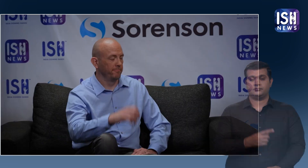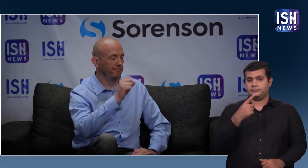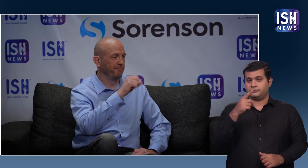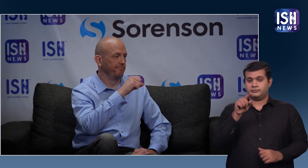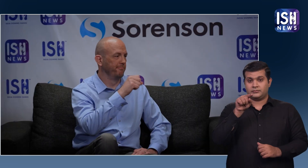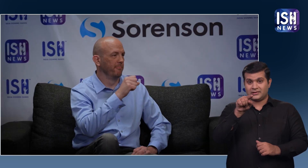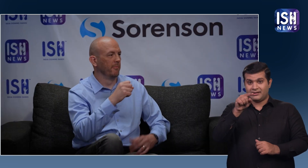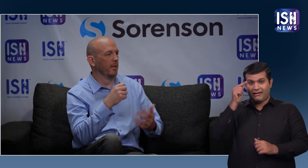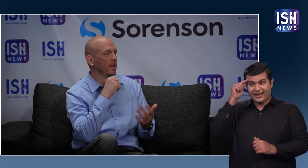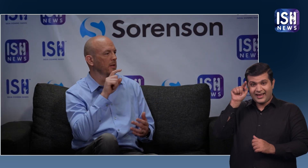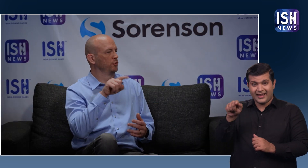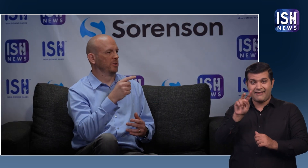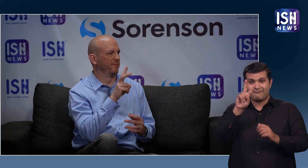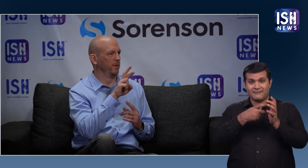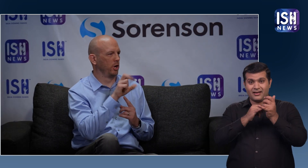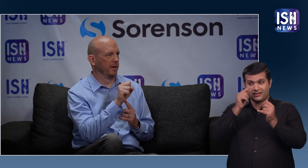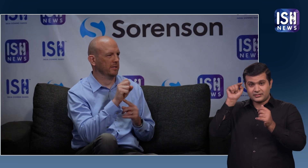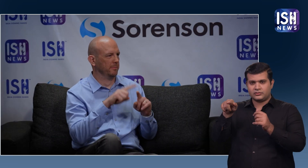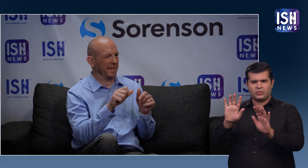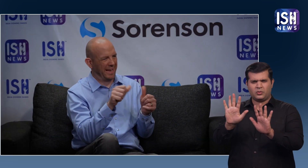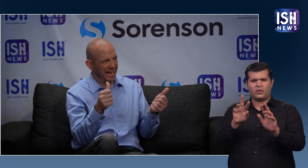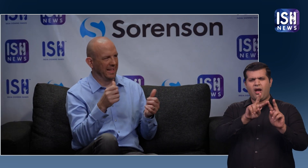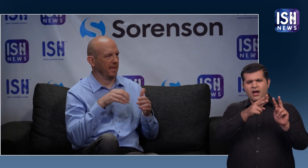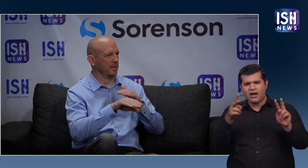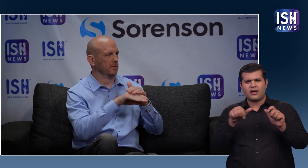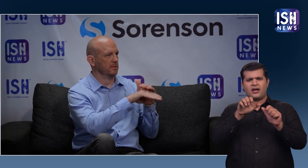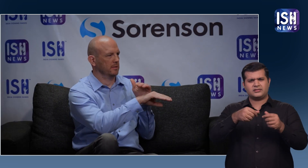Yes, not just VRS. but also any other accessibility.